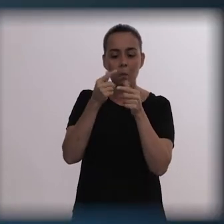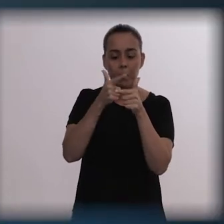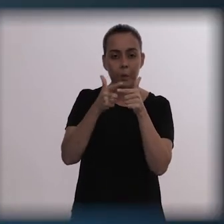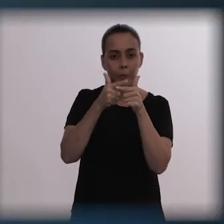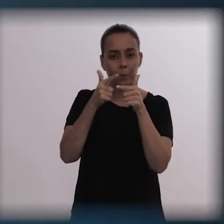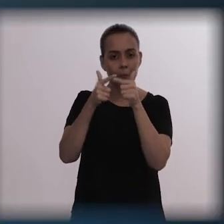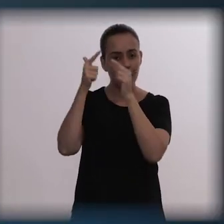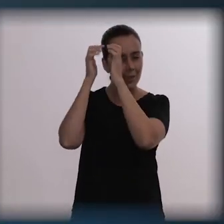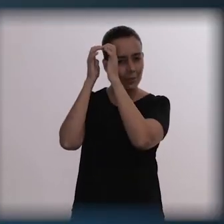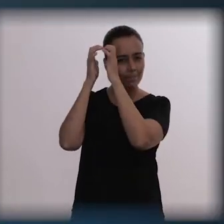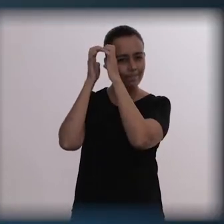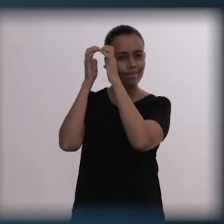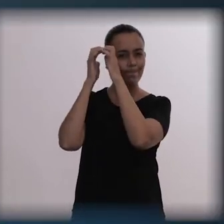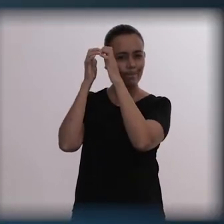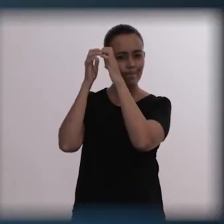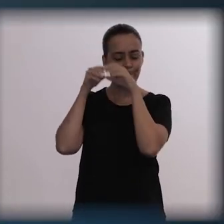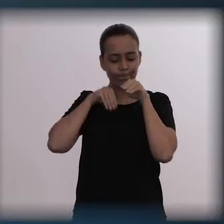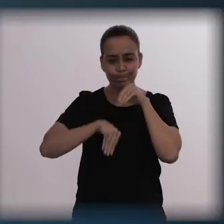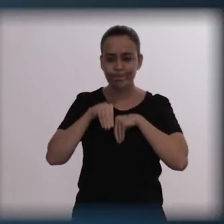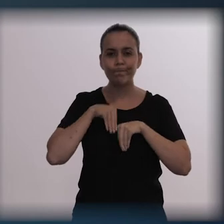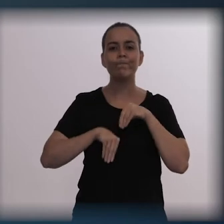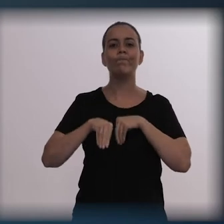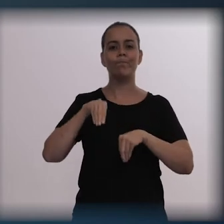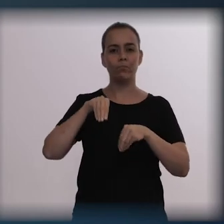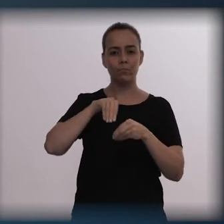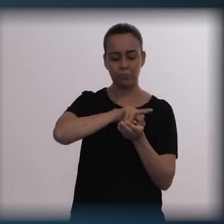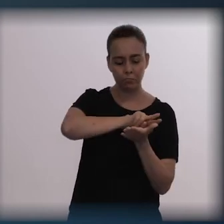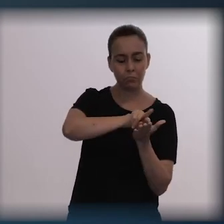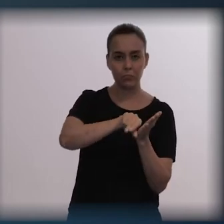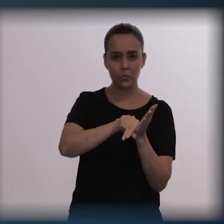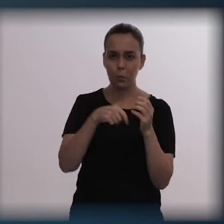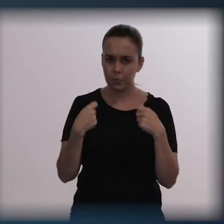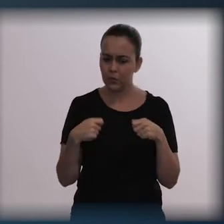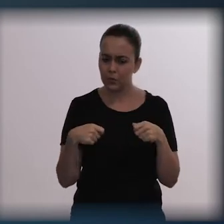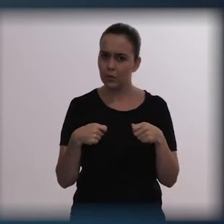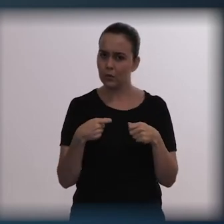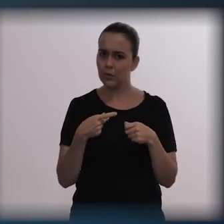So, we must address the issue of suicide because it exists.